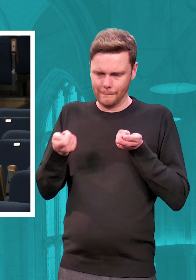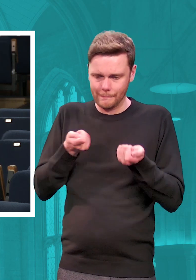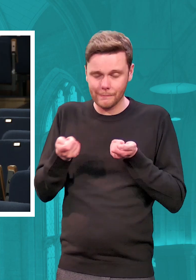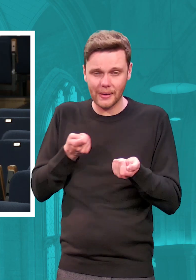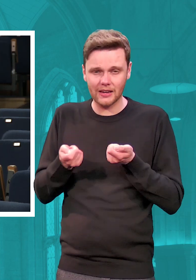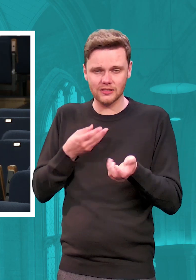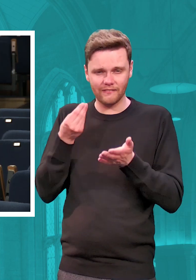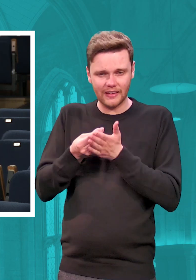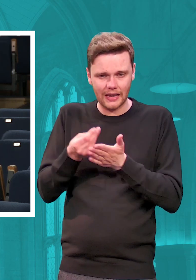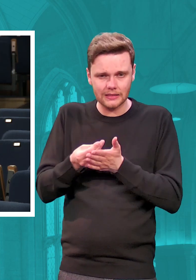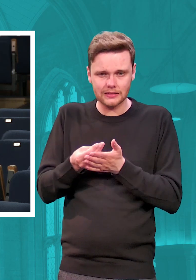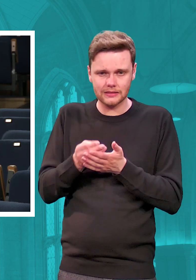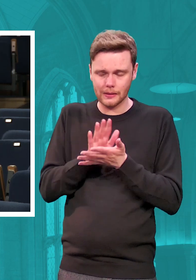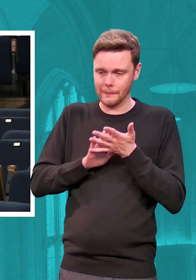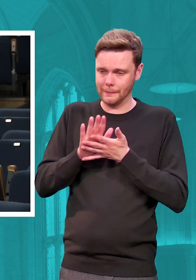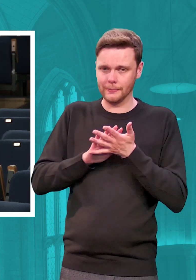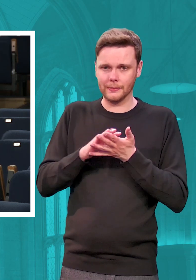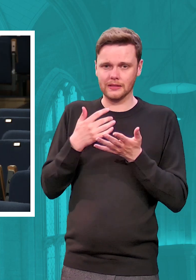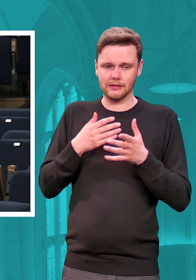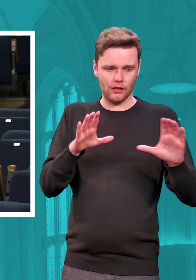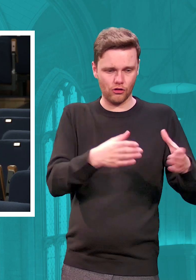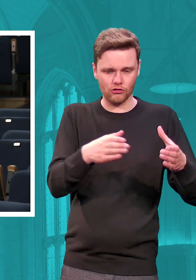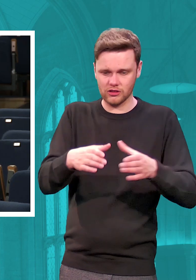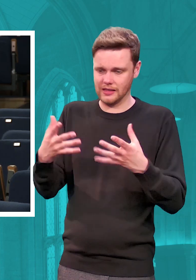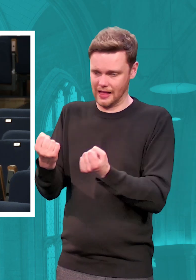so that we leave congregations what they need for local mission,